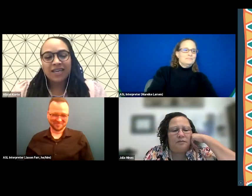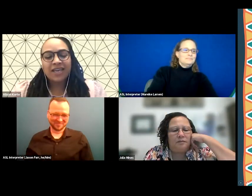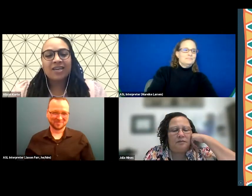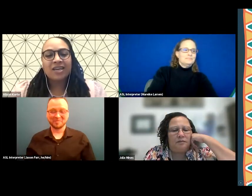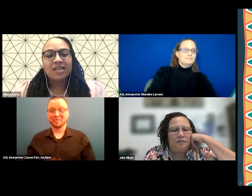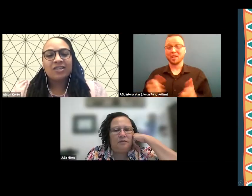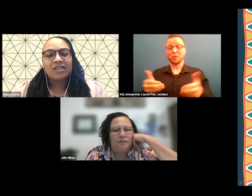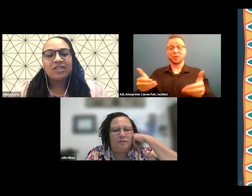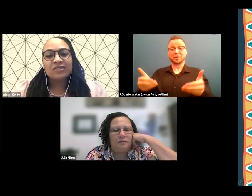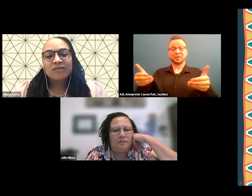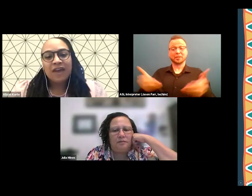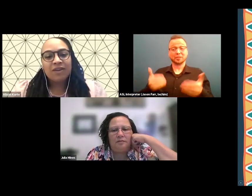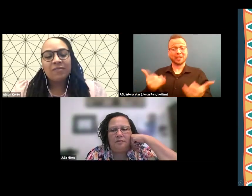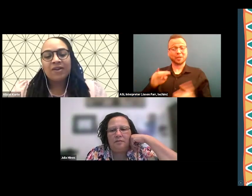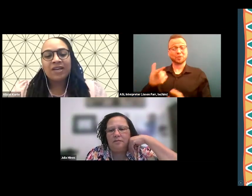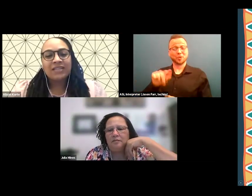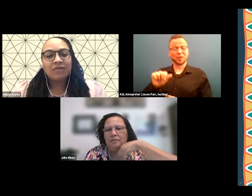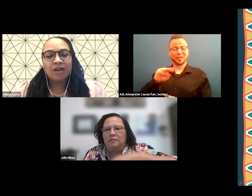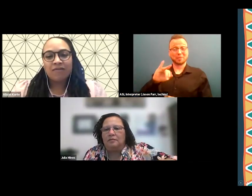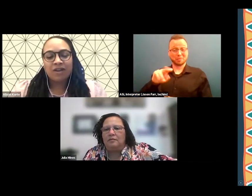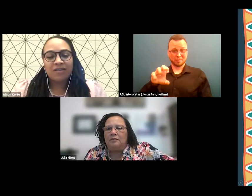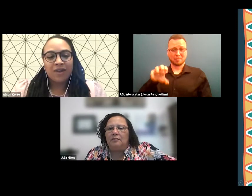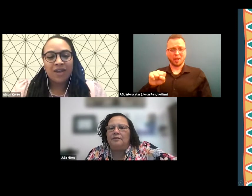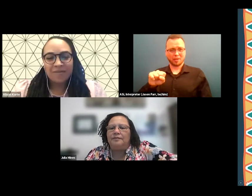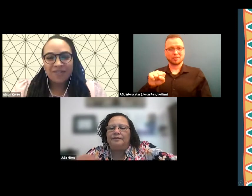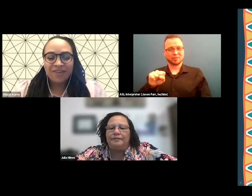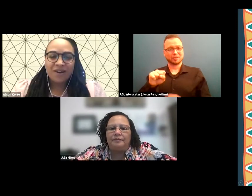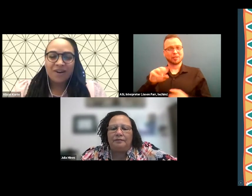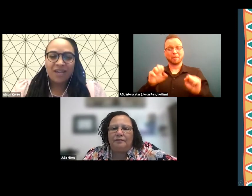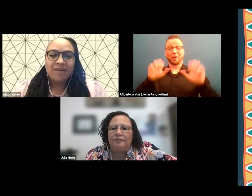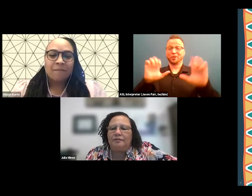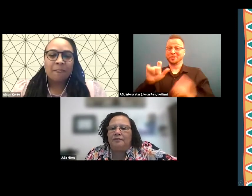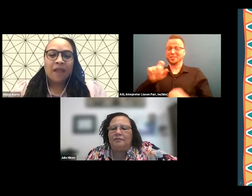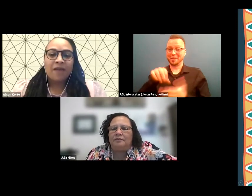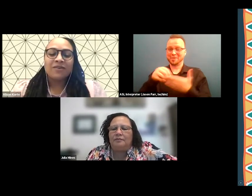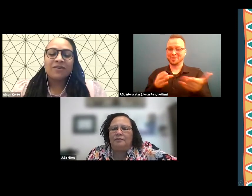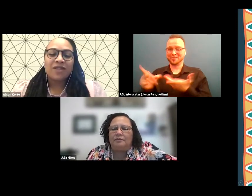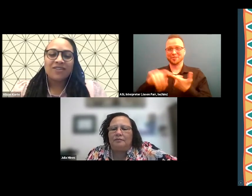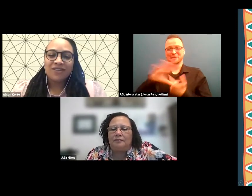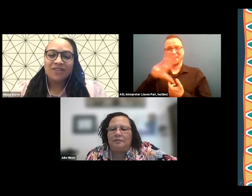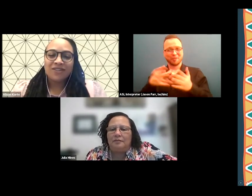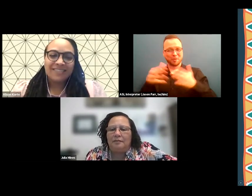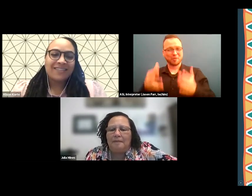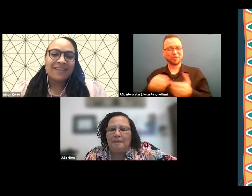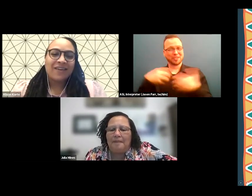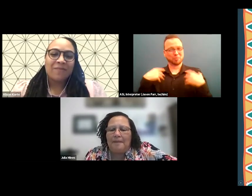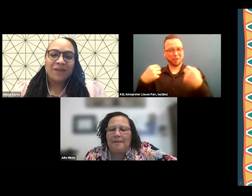an organization dedicated to the service of African Americans in recovery located in Portland, Oregon. I'm so glad Julia is joining us today,